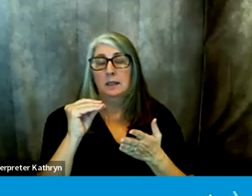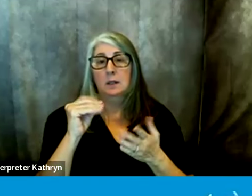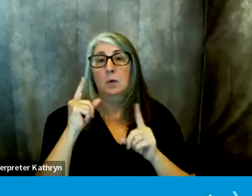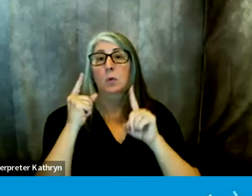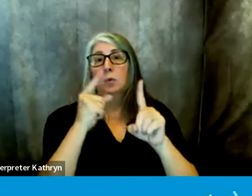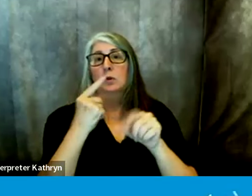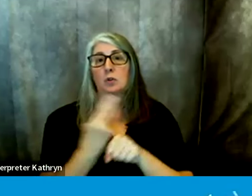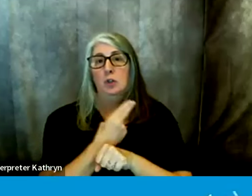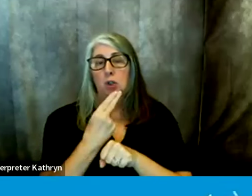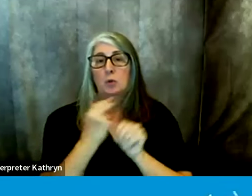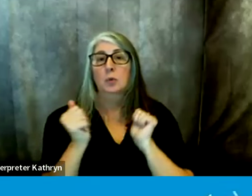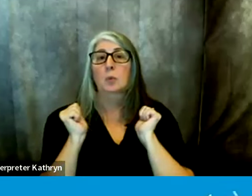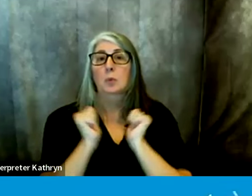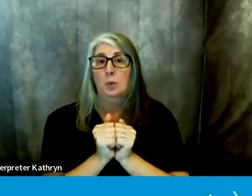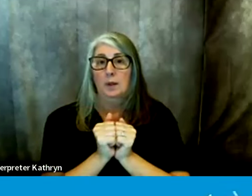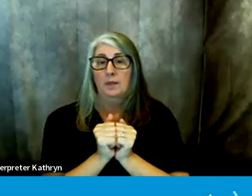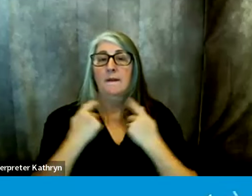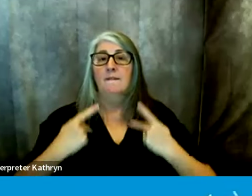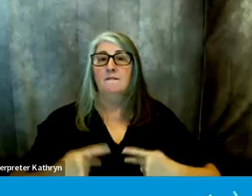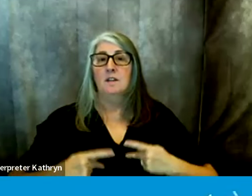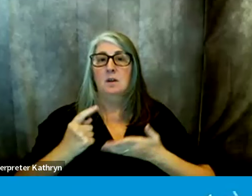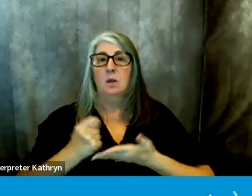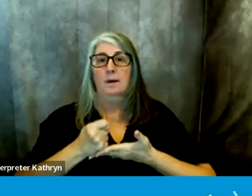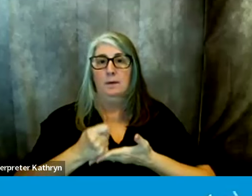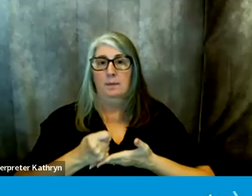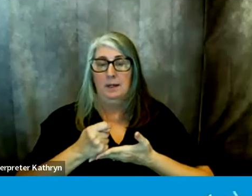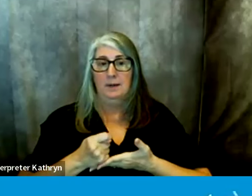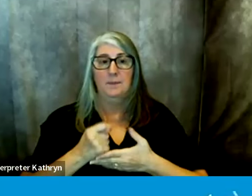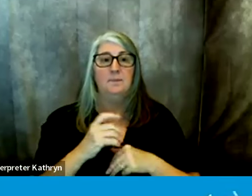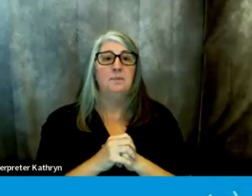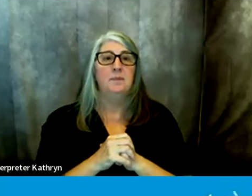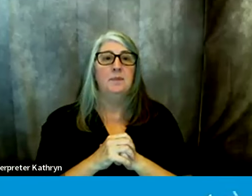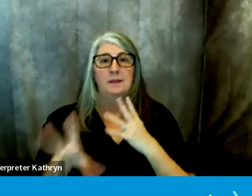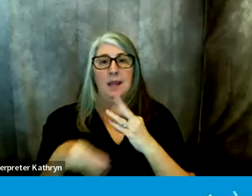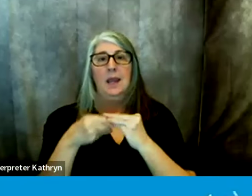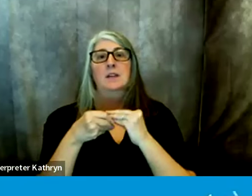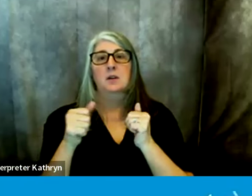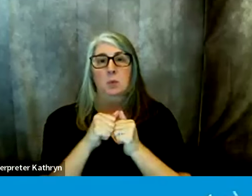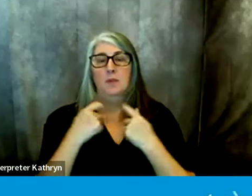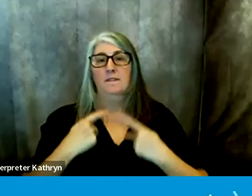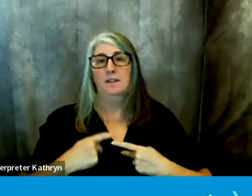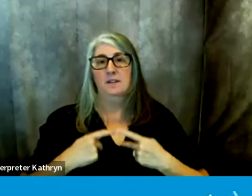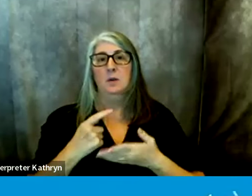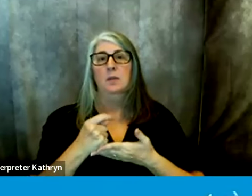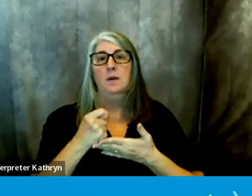in conjunction with physiotherapy. It's an adjunct to physiotherapy. And as such,